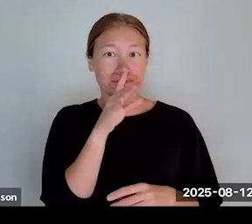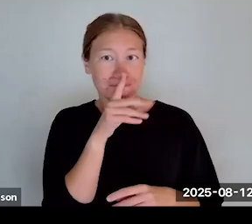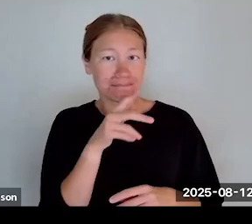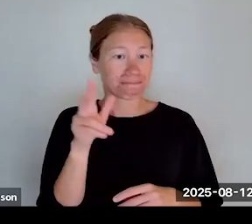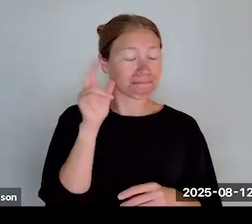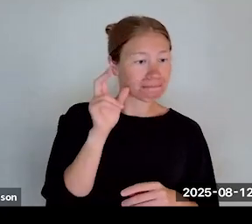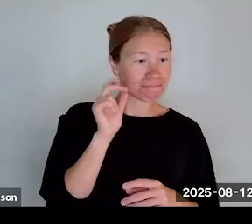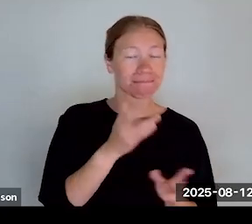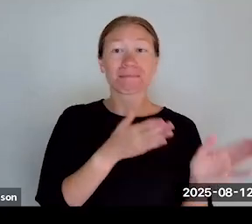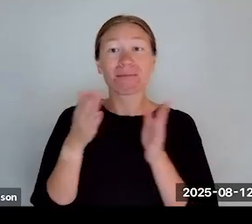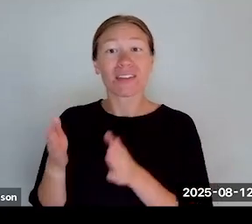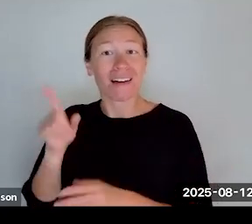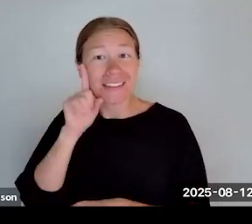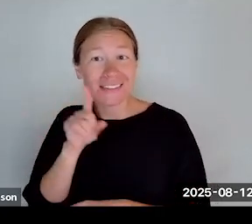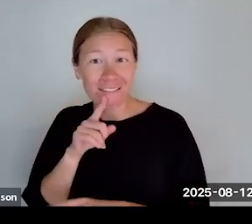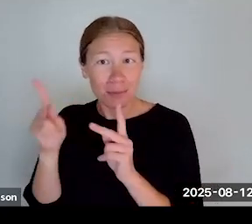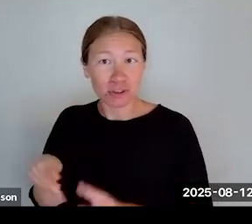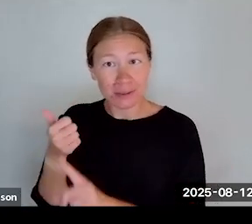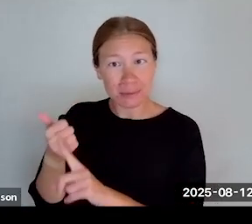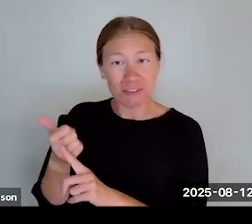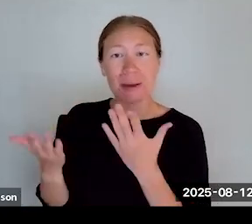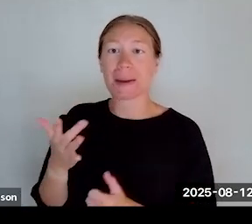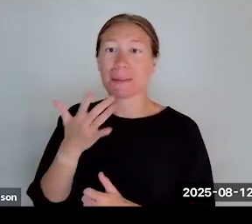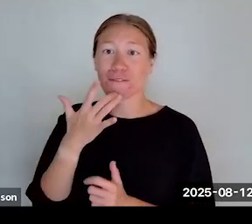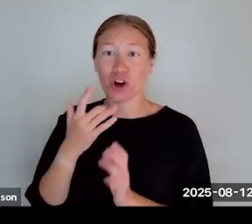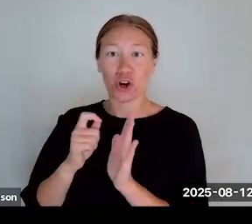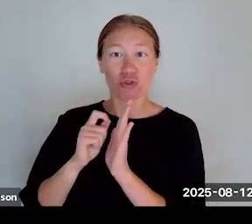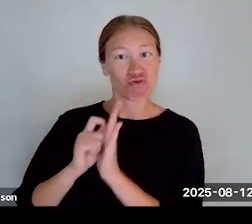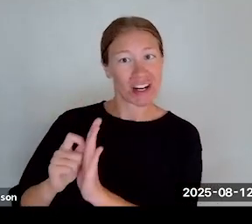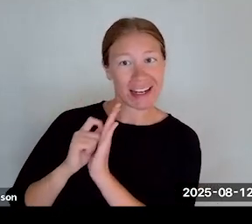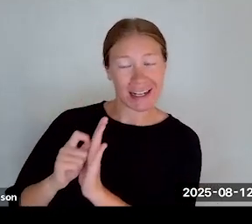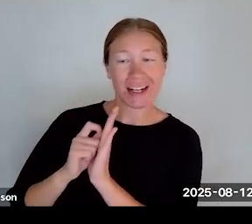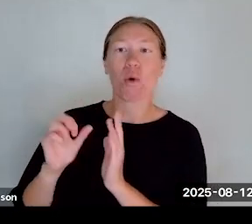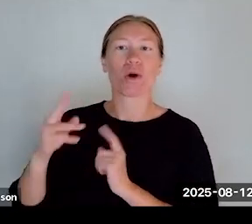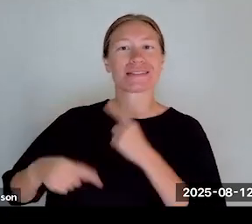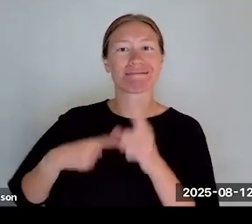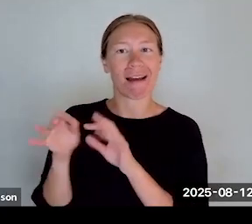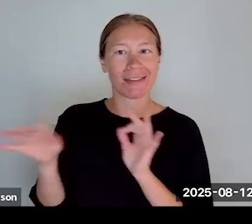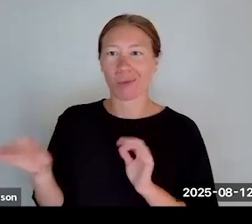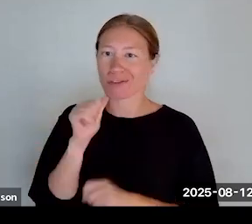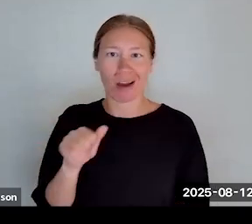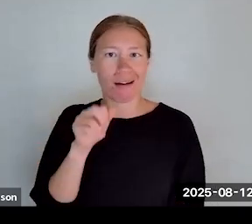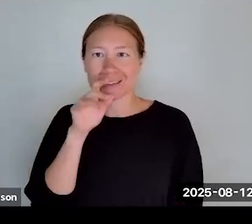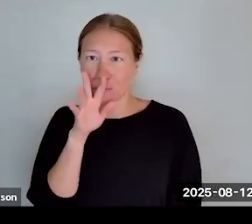Those who are deaf may choose to communicate through written text or sign language instead of spoken language.